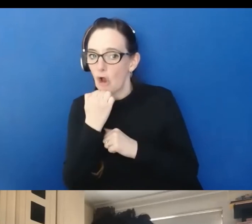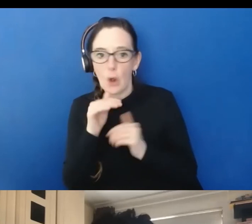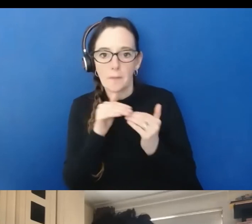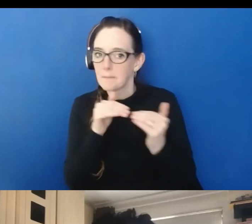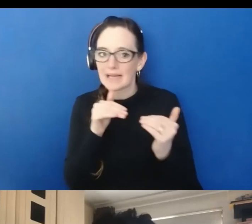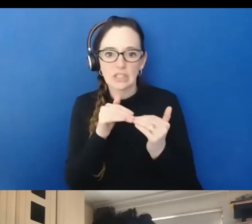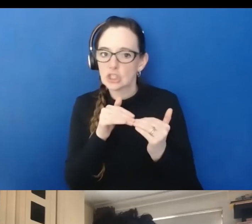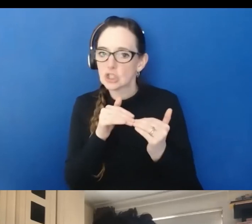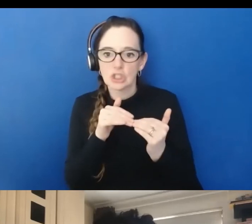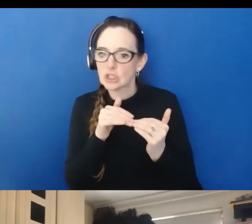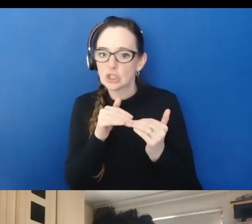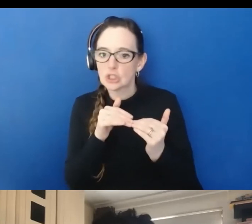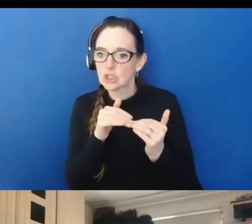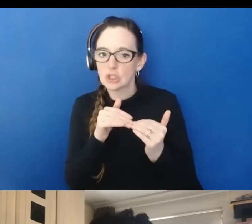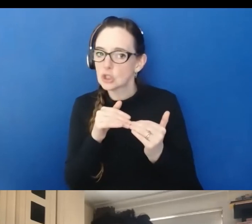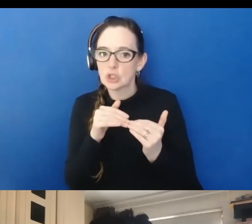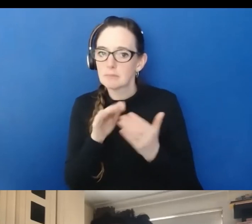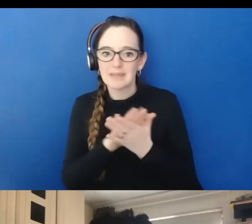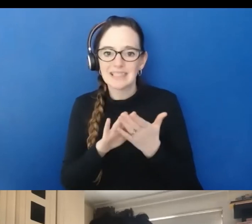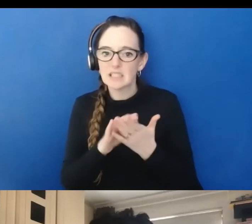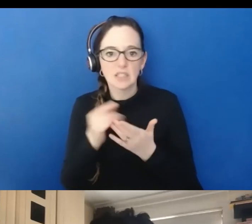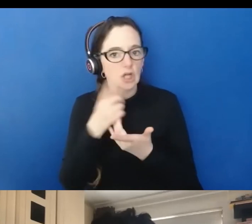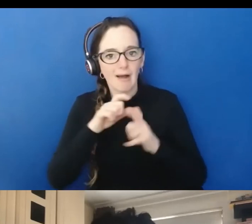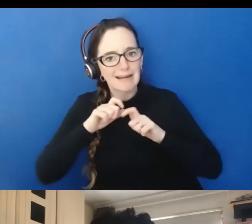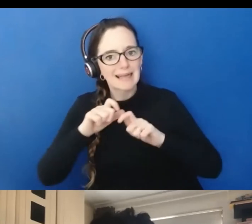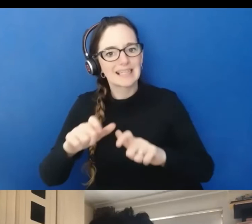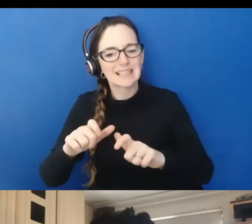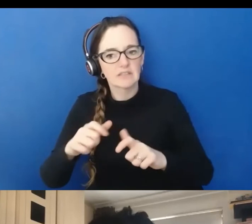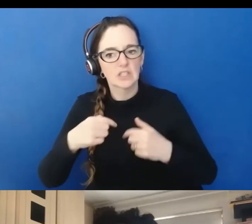be active next year. So, we actually held off even putting anything